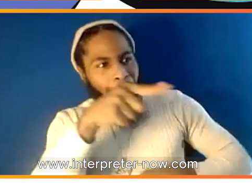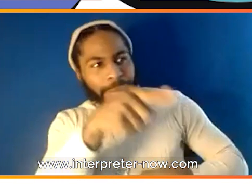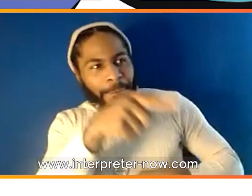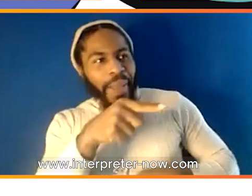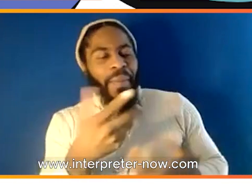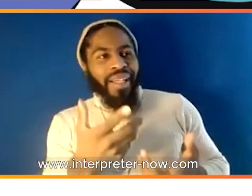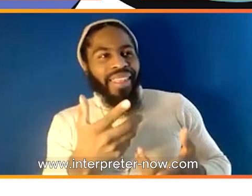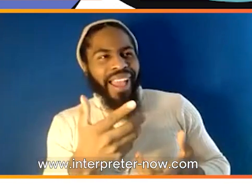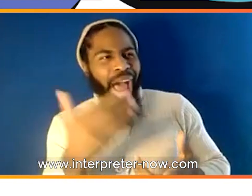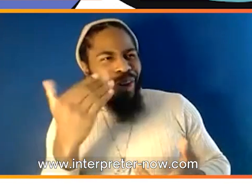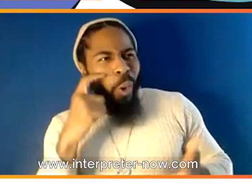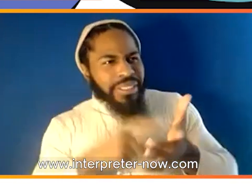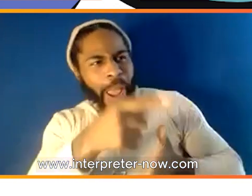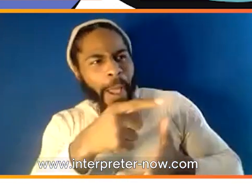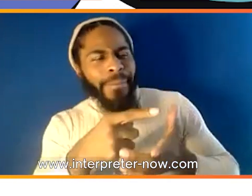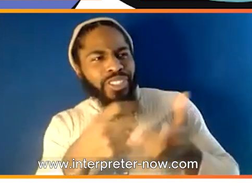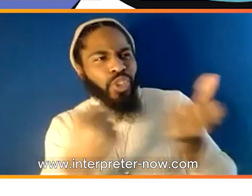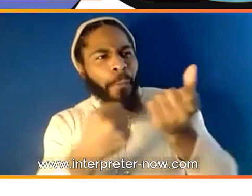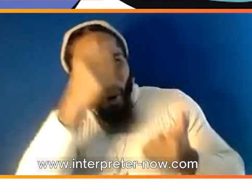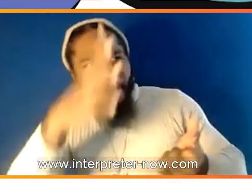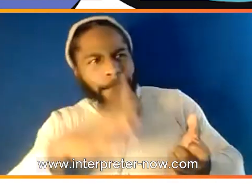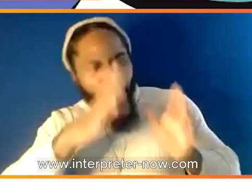of neat." You start building a brand around that, and people respect you for the work